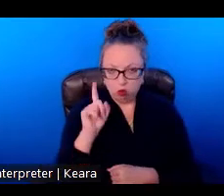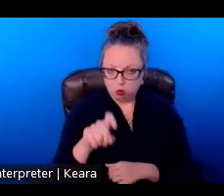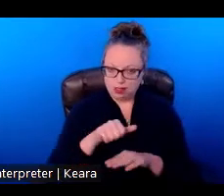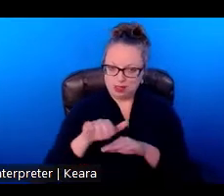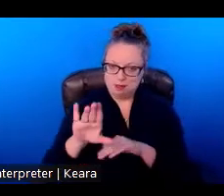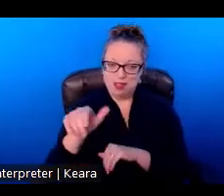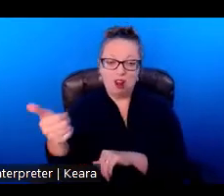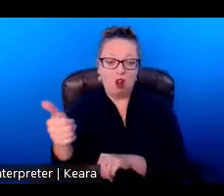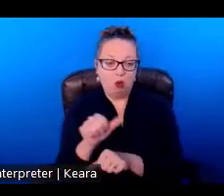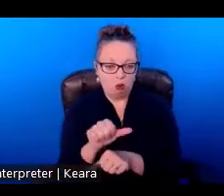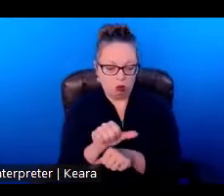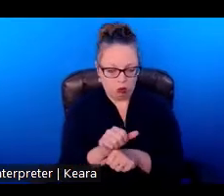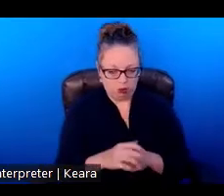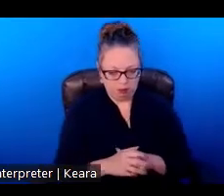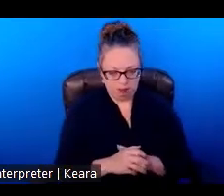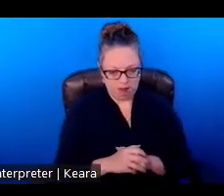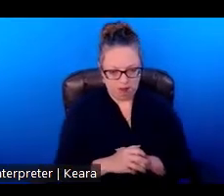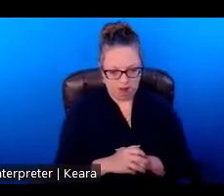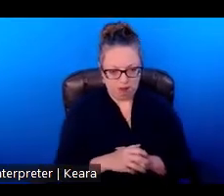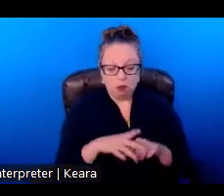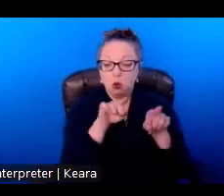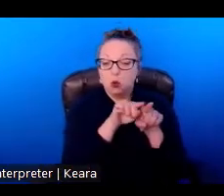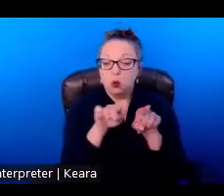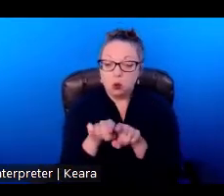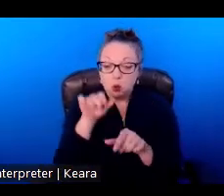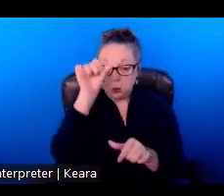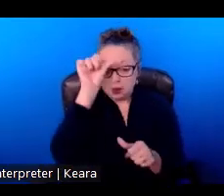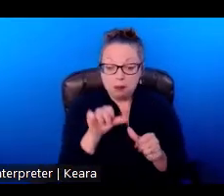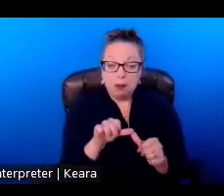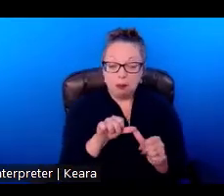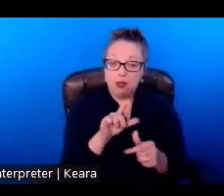We also want you to keep in mind that there are specific technical requirements for work